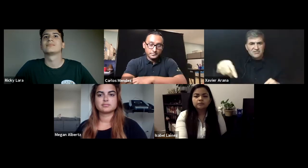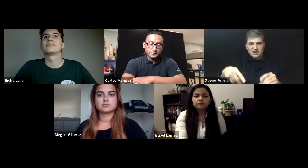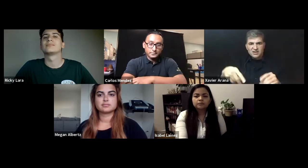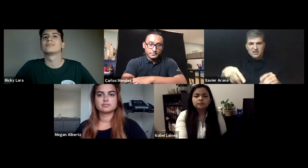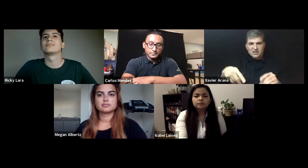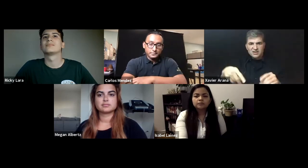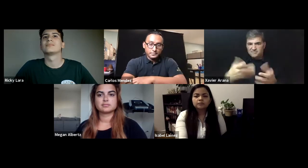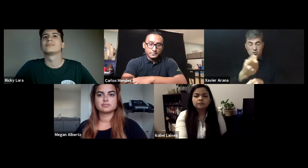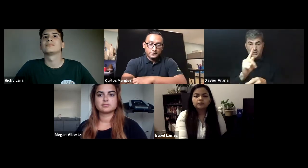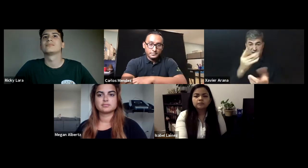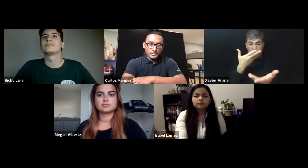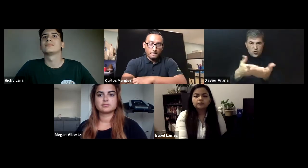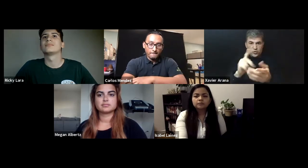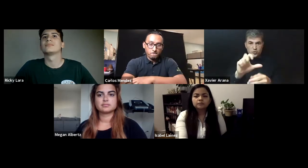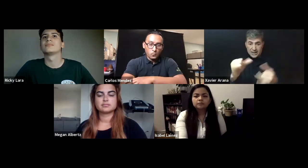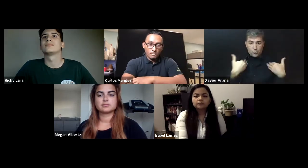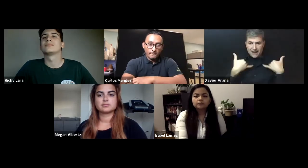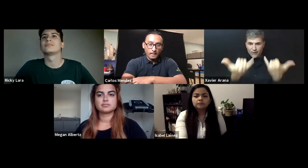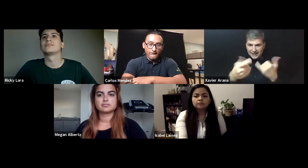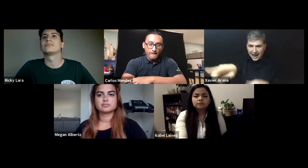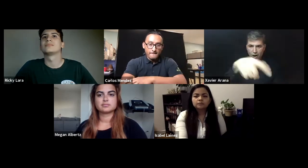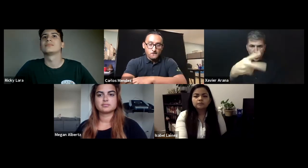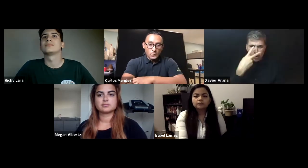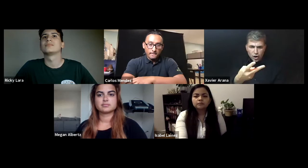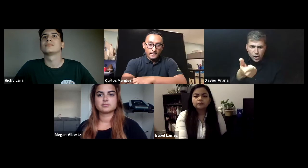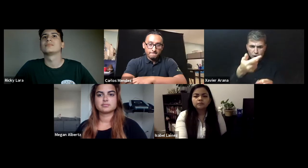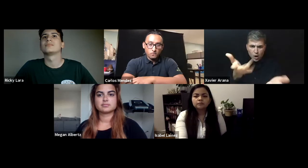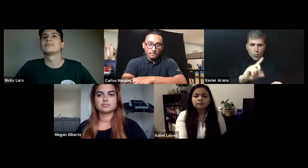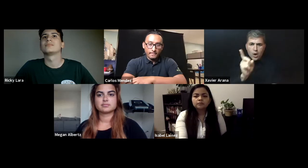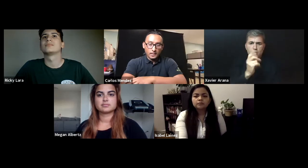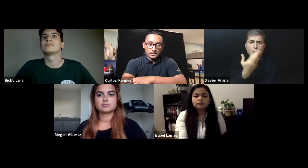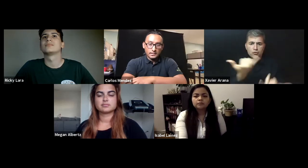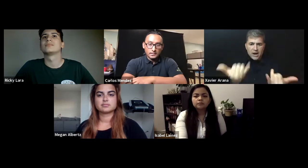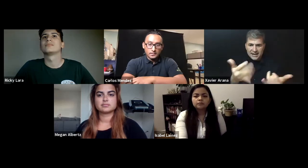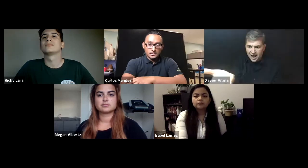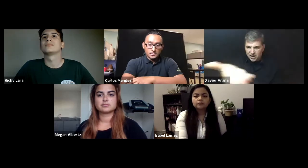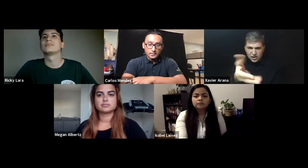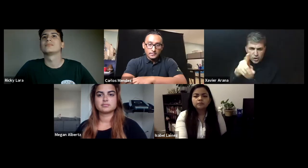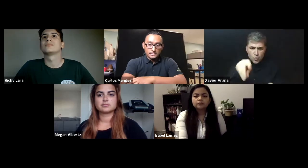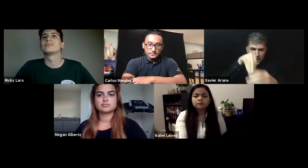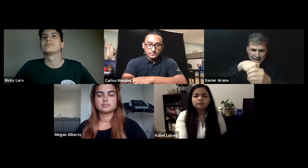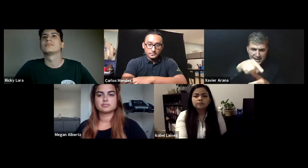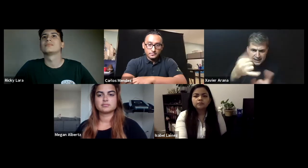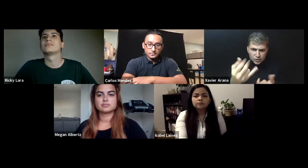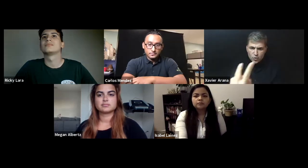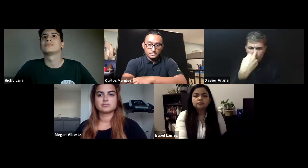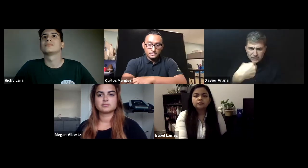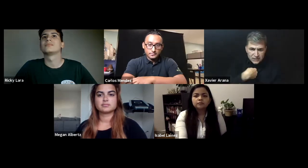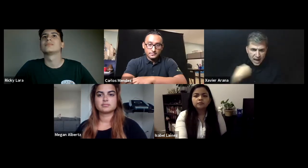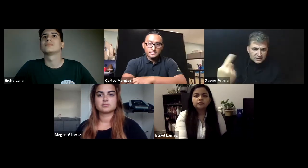it feels like meetings are really just gone, but you see...I see all of you right here right now.